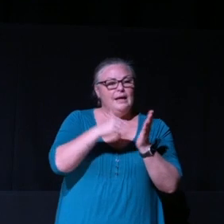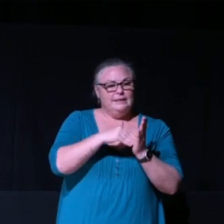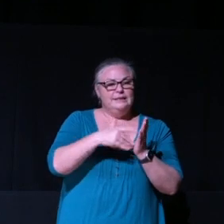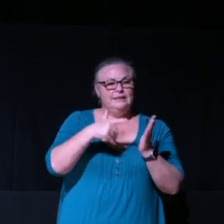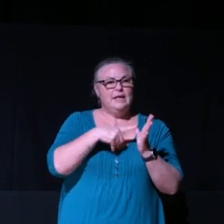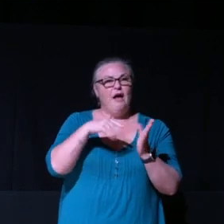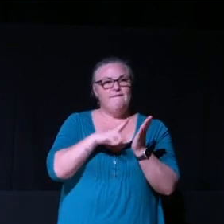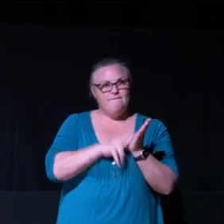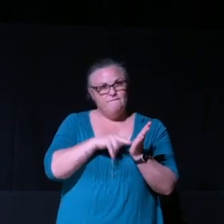Please make them welcome.